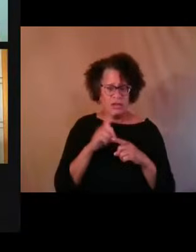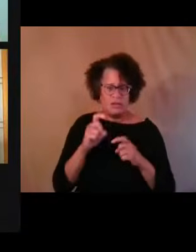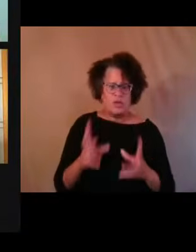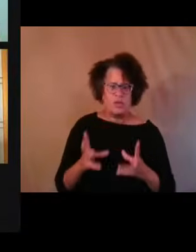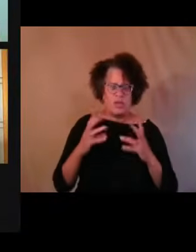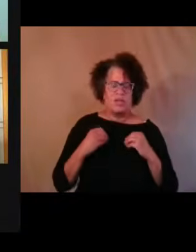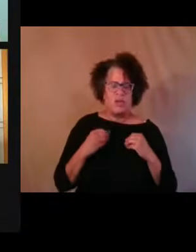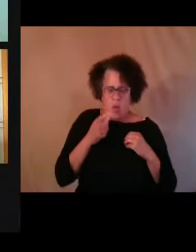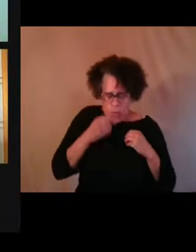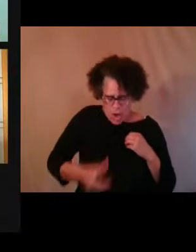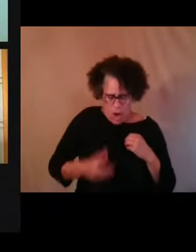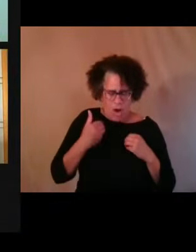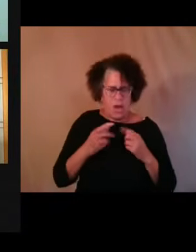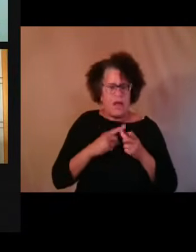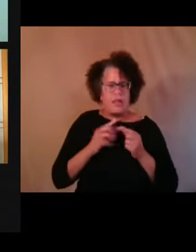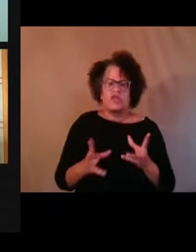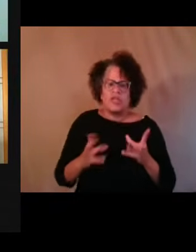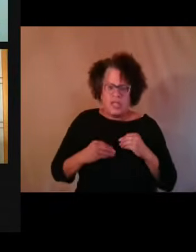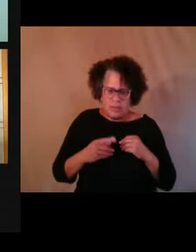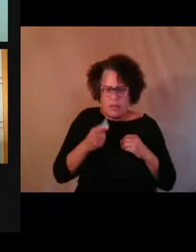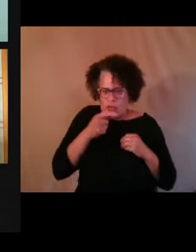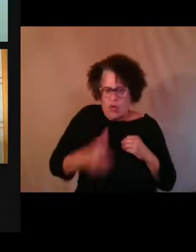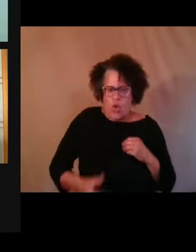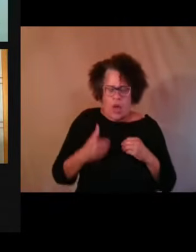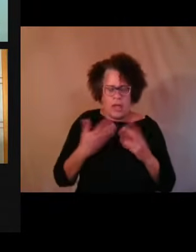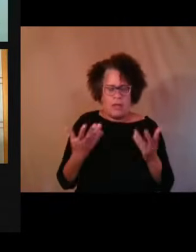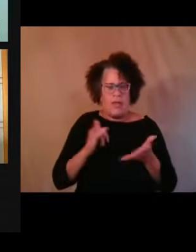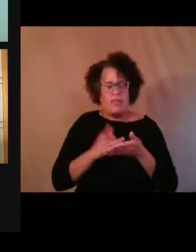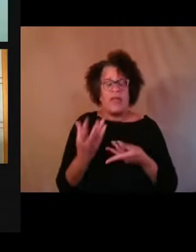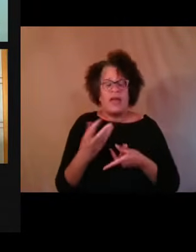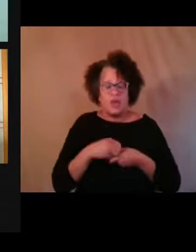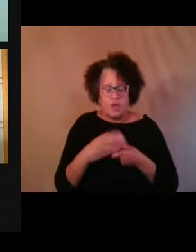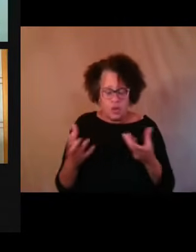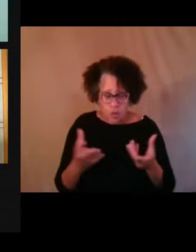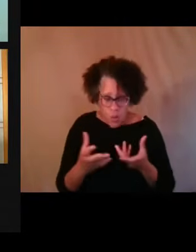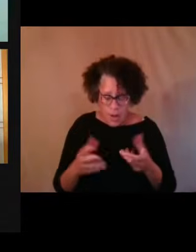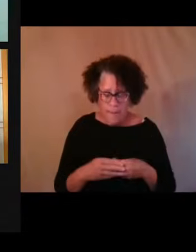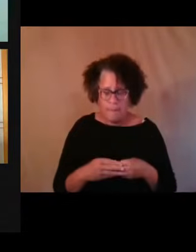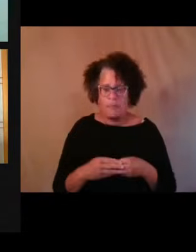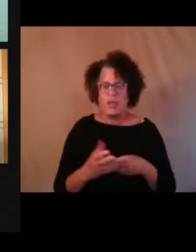and we should be accepted the way we are. And that includes having depression